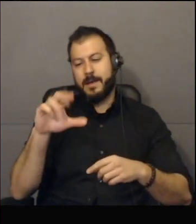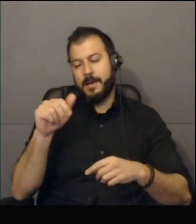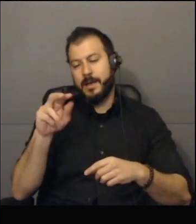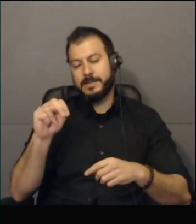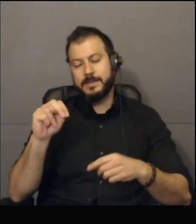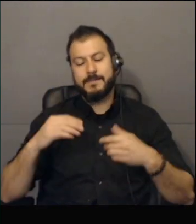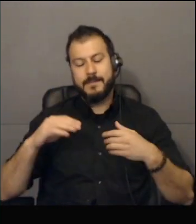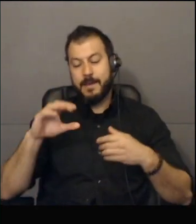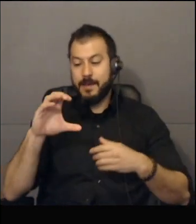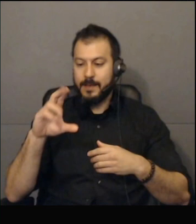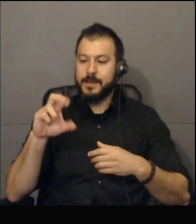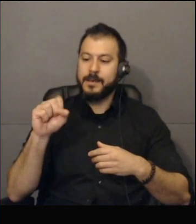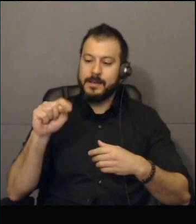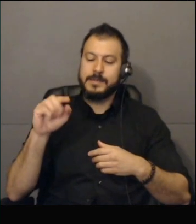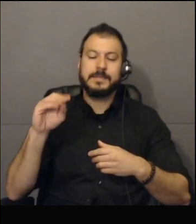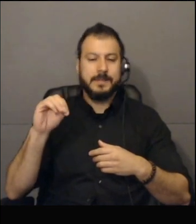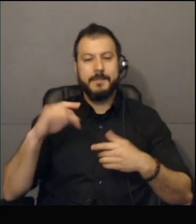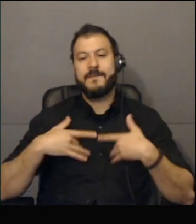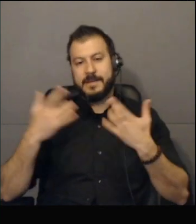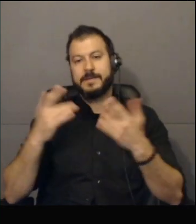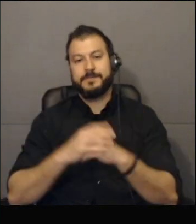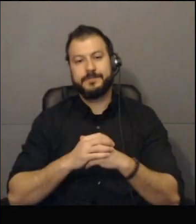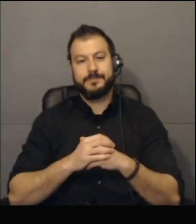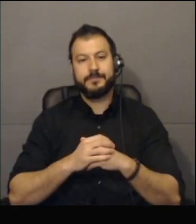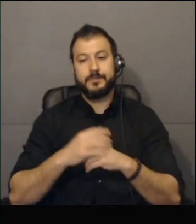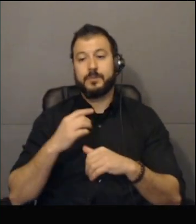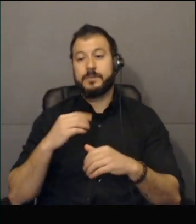In Step 2, will set up the cloud script to